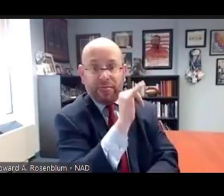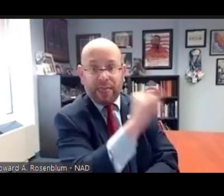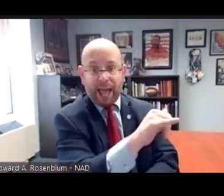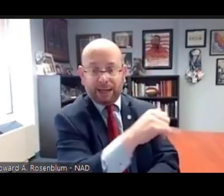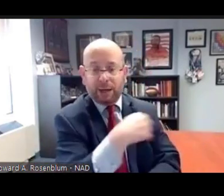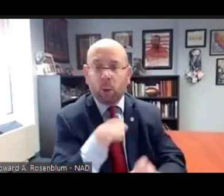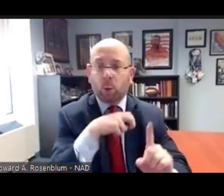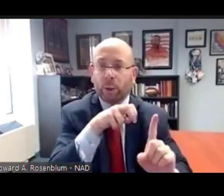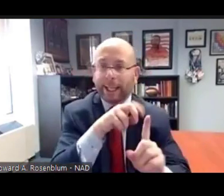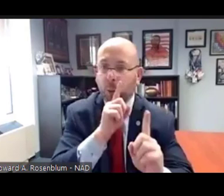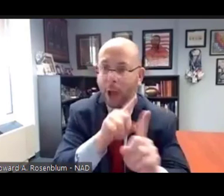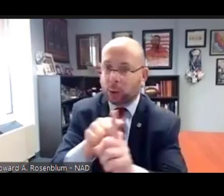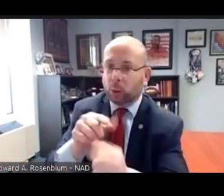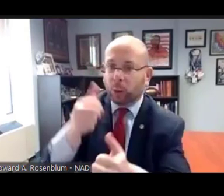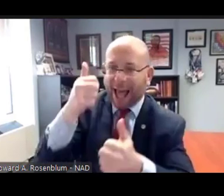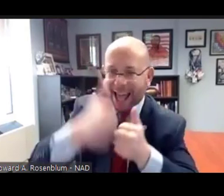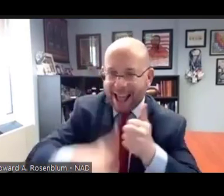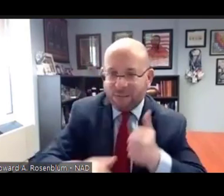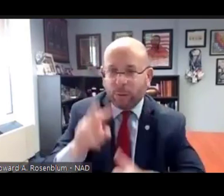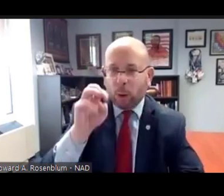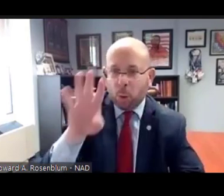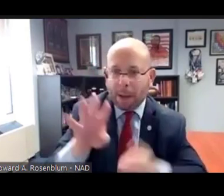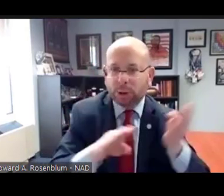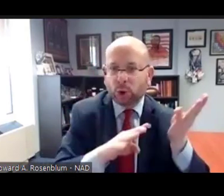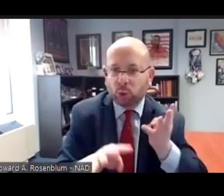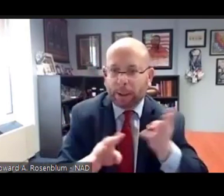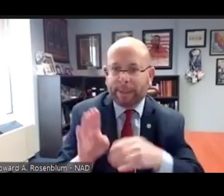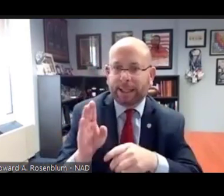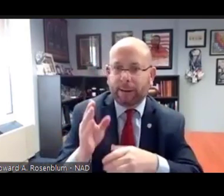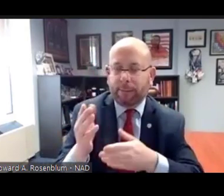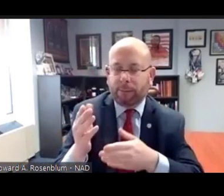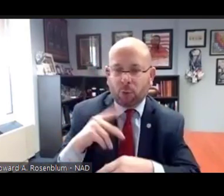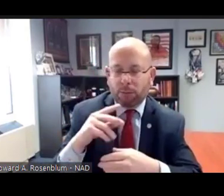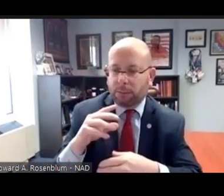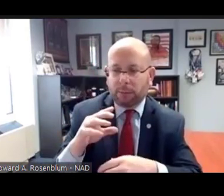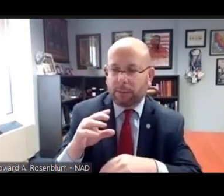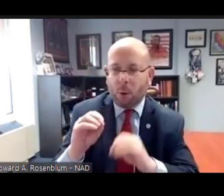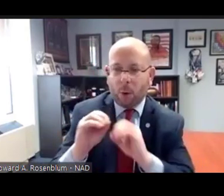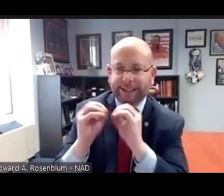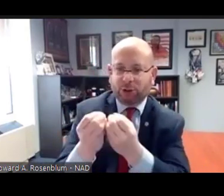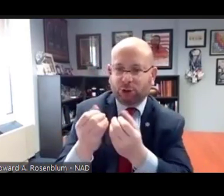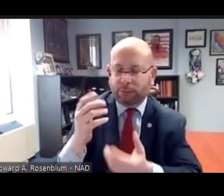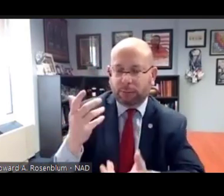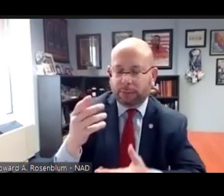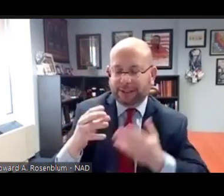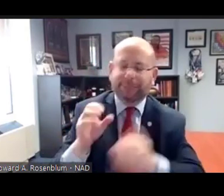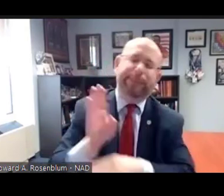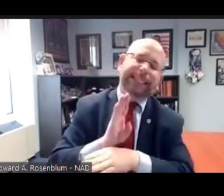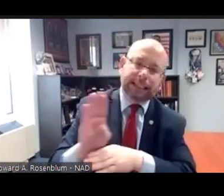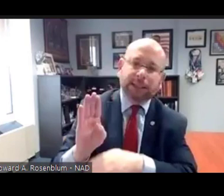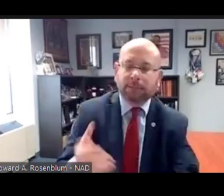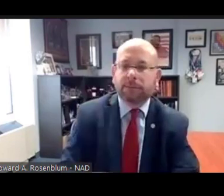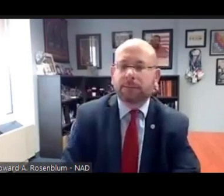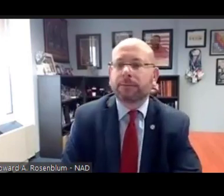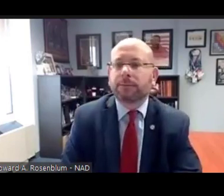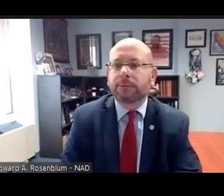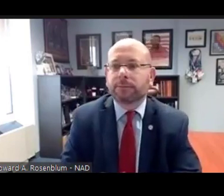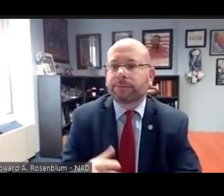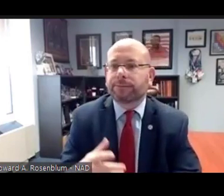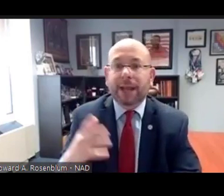And after we won Netflix, every other web streaming organization